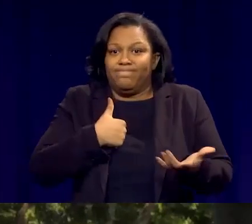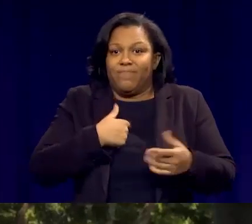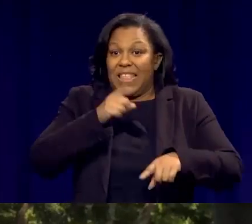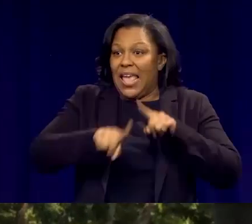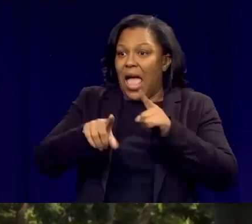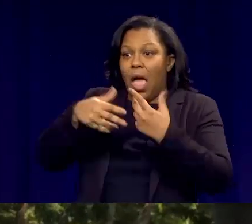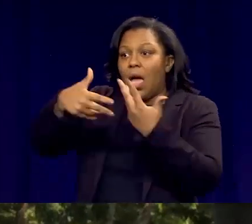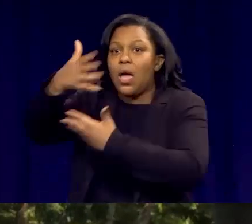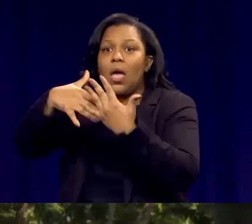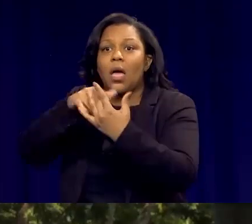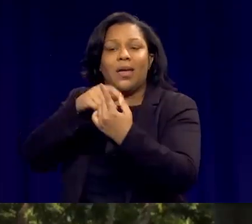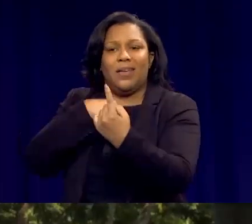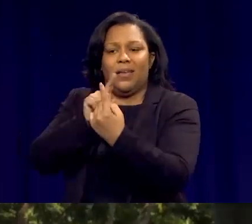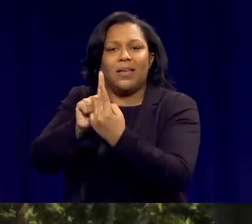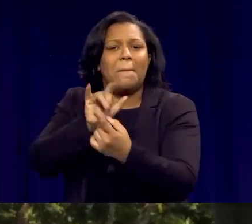I couldn't social distance.